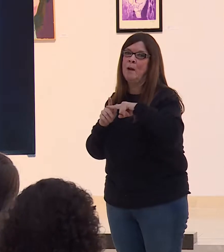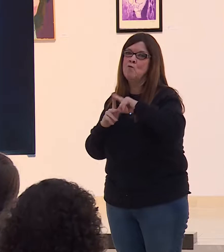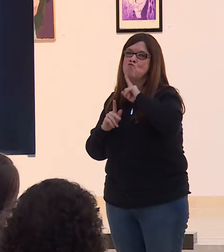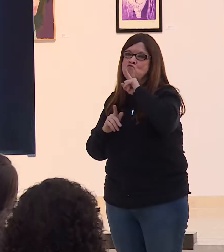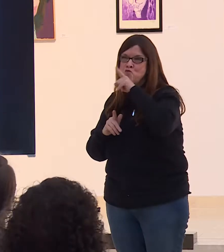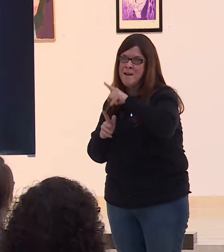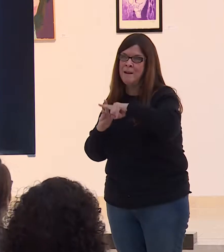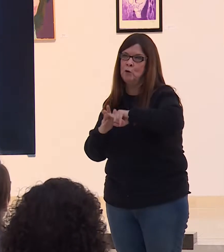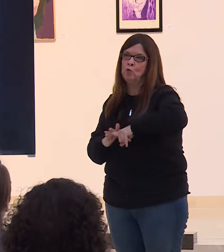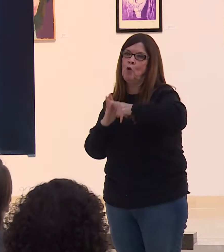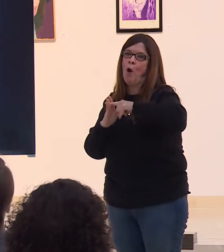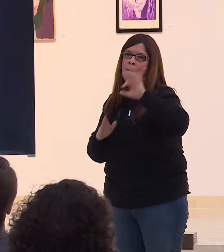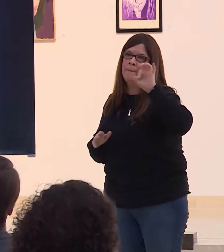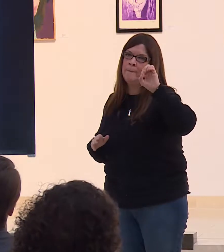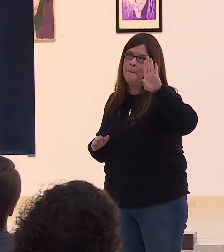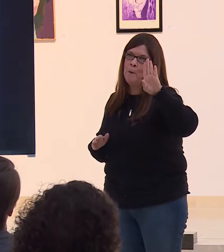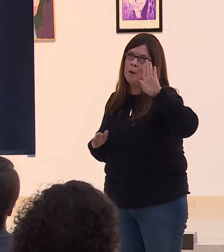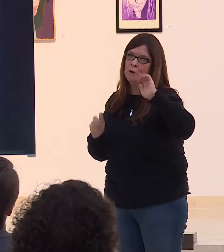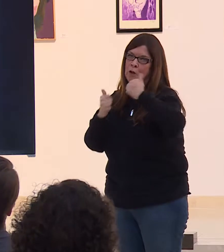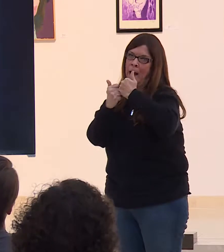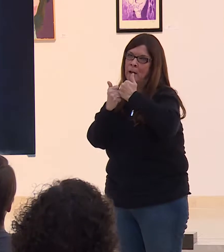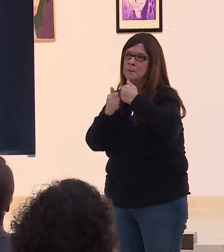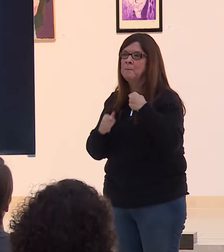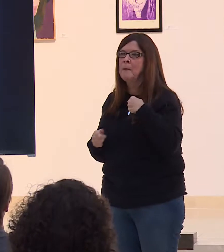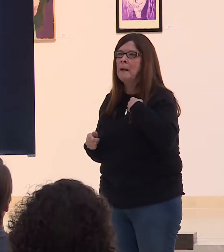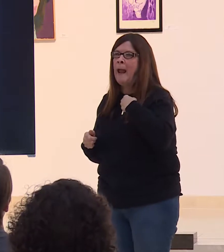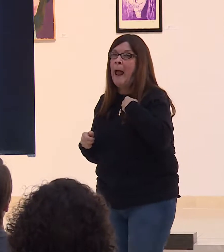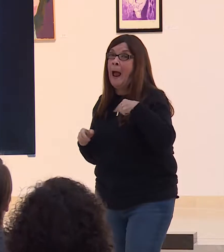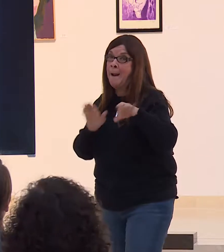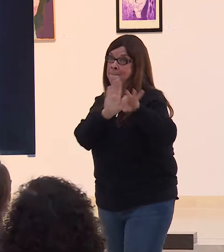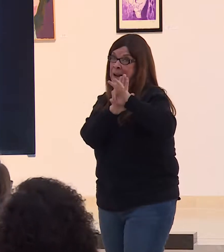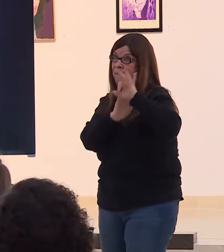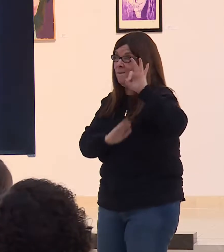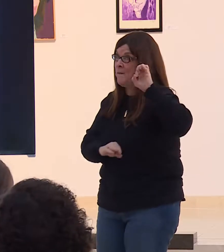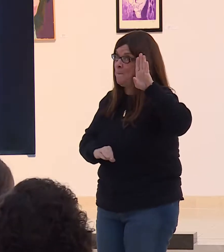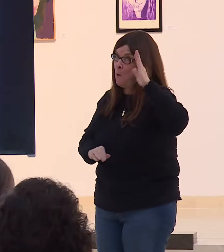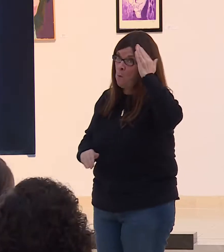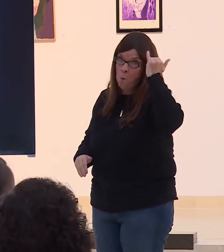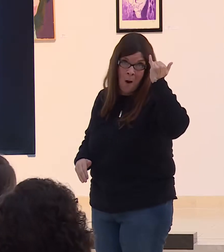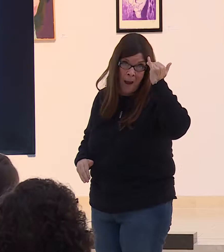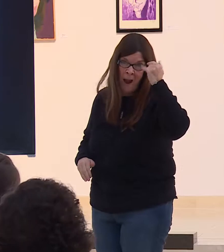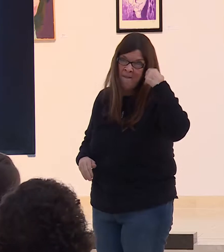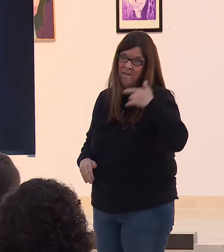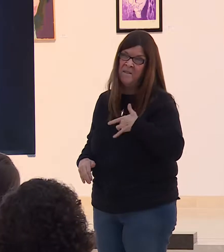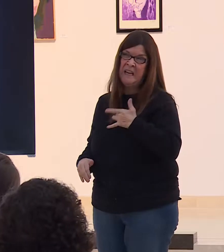So this is 2015. This is when I started the February challenge.